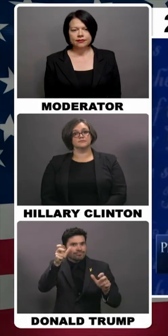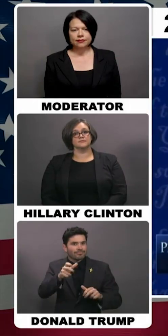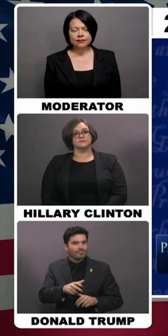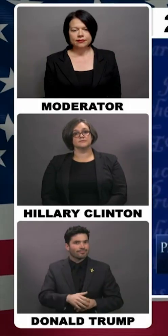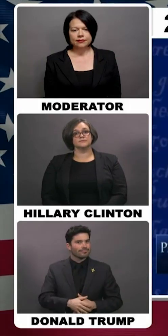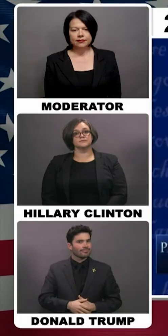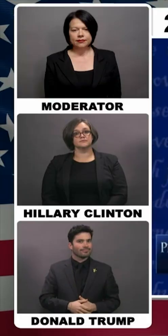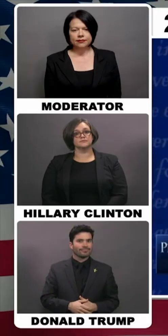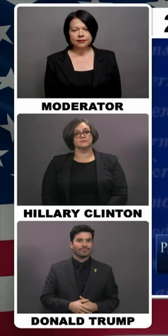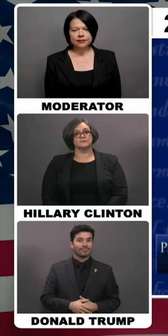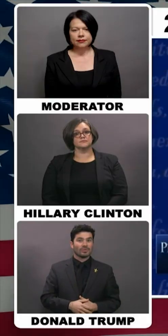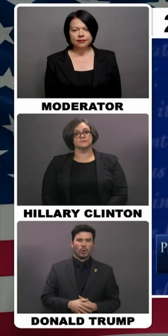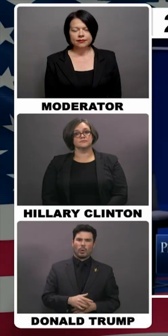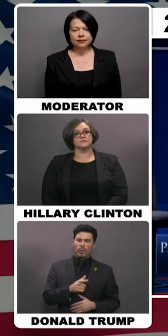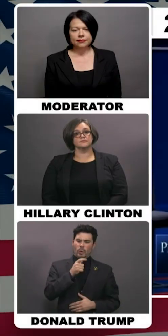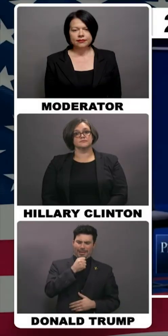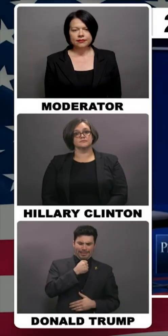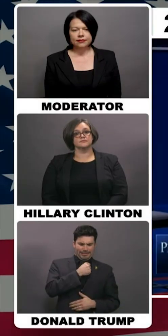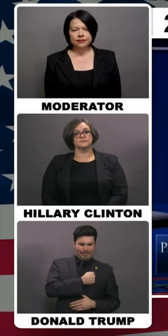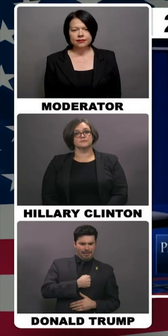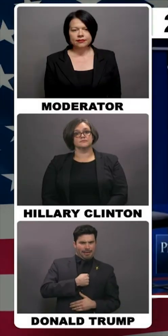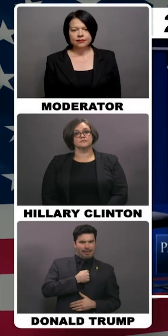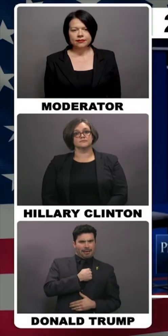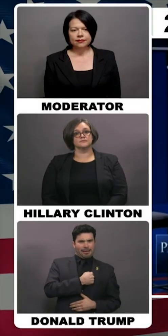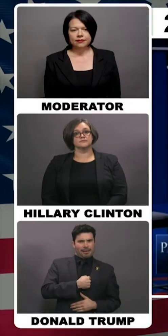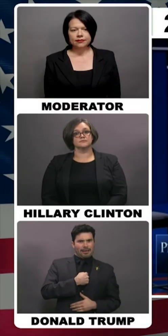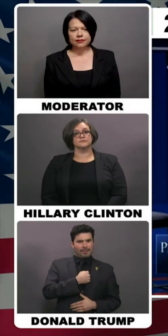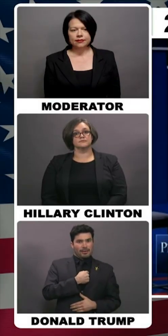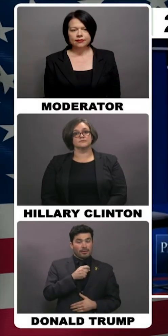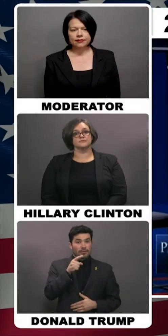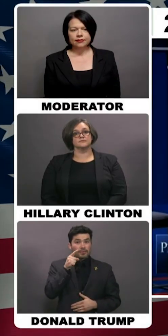that you should really be apologizing for, and the thing that you should be apologizing